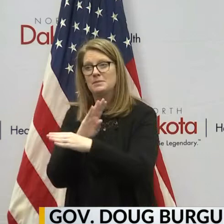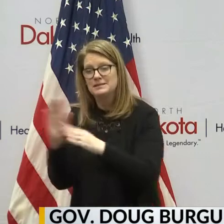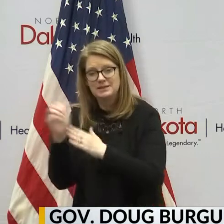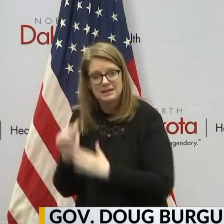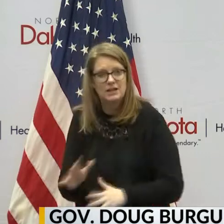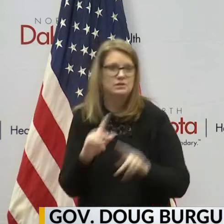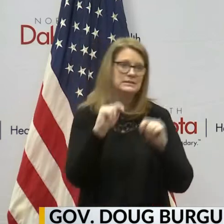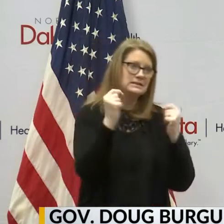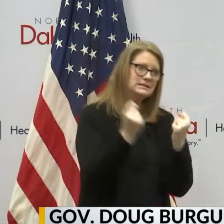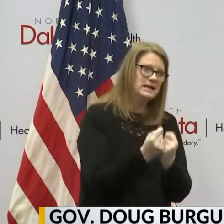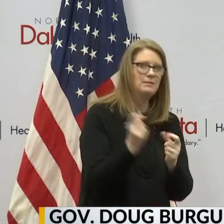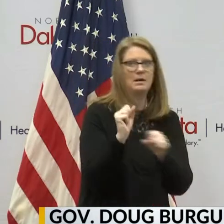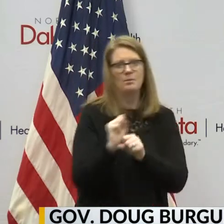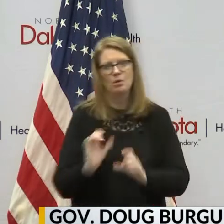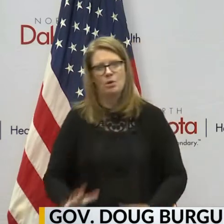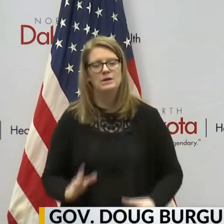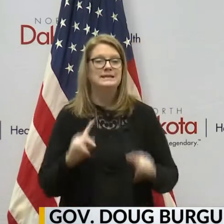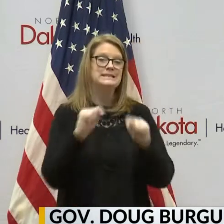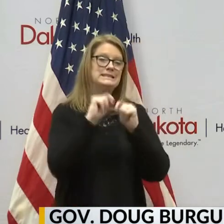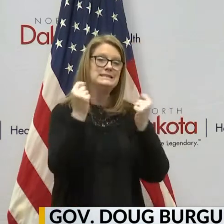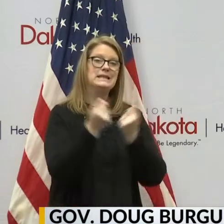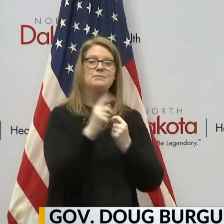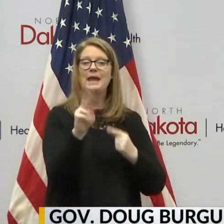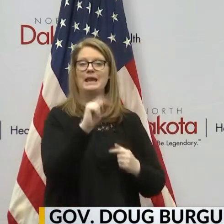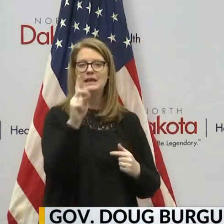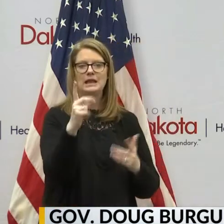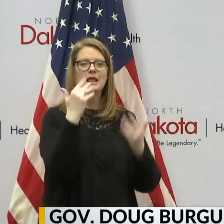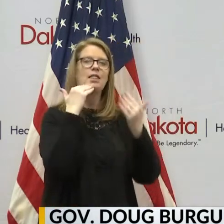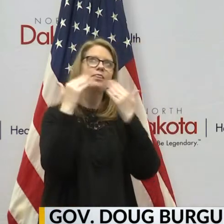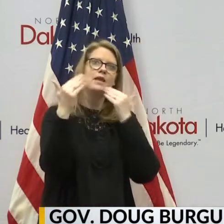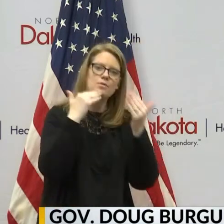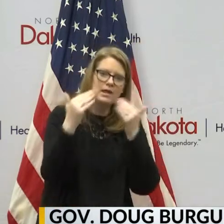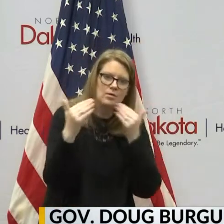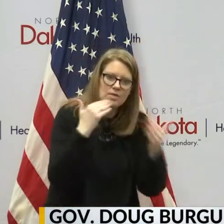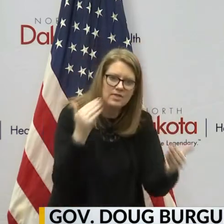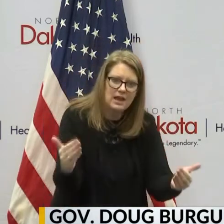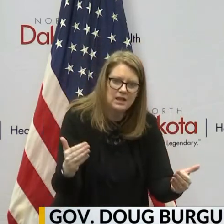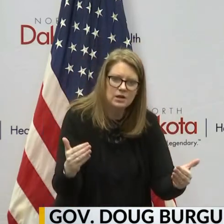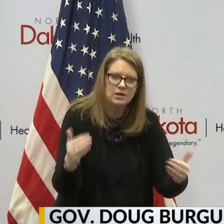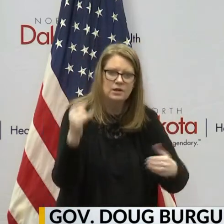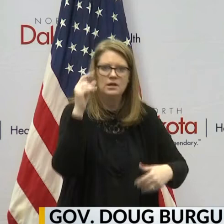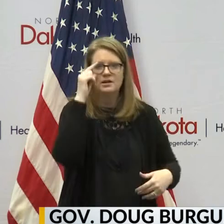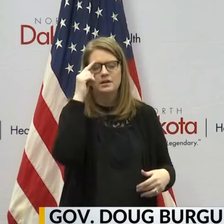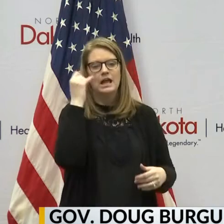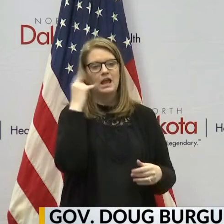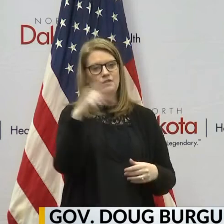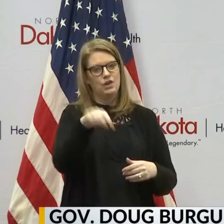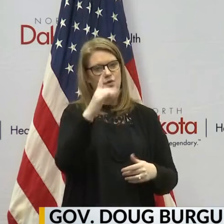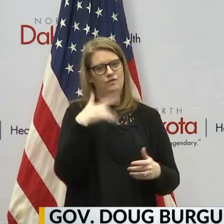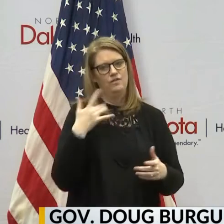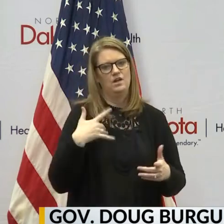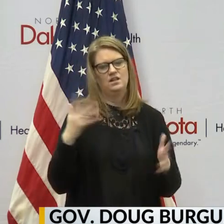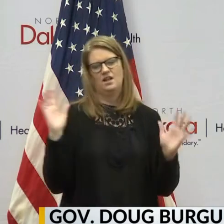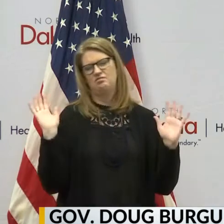HANDWASHING AFTER. AGAIN, I WANT TO SAY THANK YOU TO EVERYBODY WHO HAS BEEN PRACTICING THIS AND DOING THIS THE LAST COUPLE OF WEEKS.